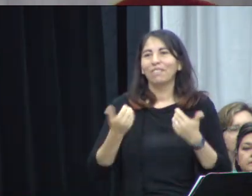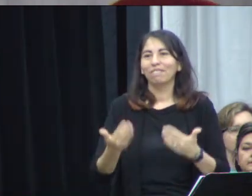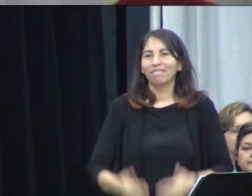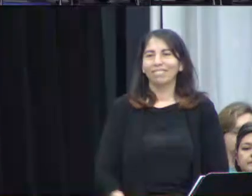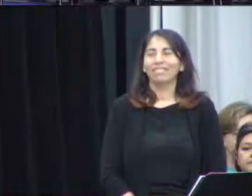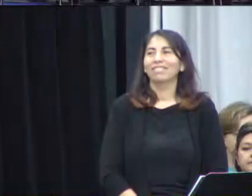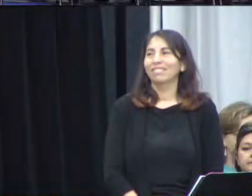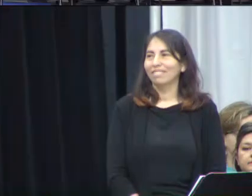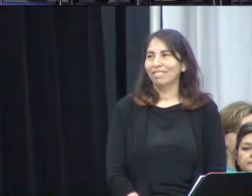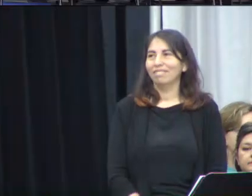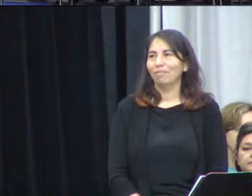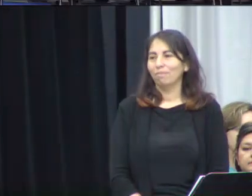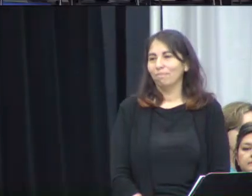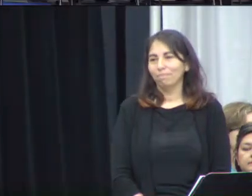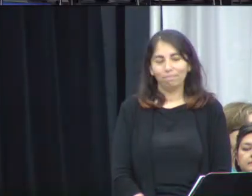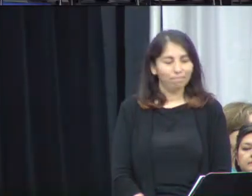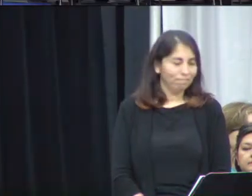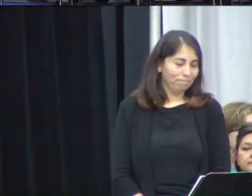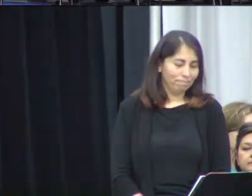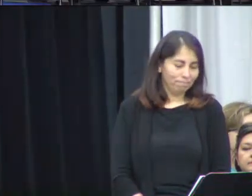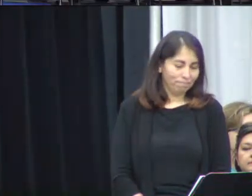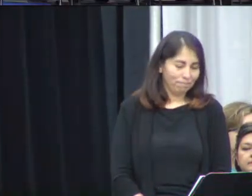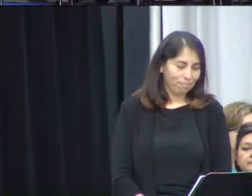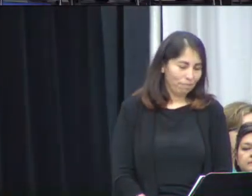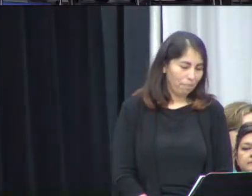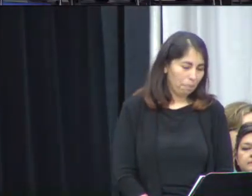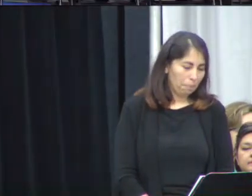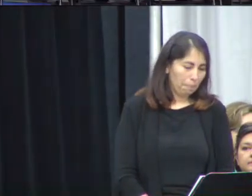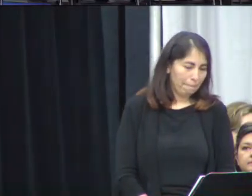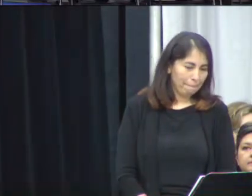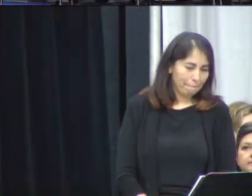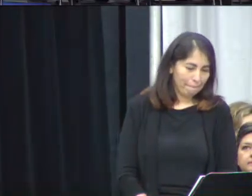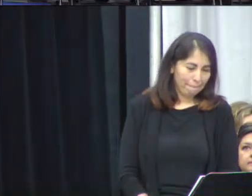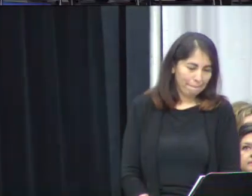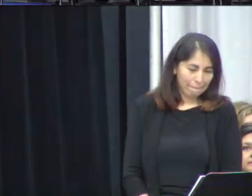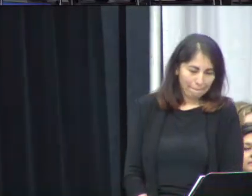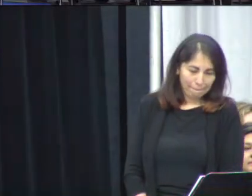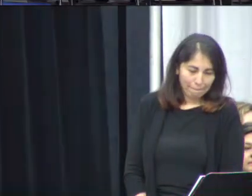(audience applauds)